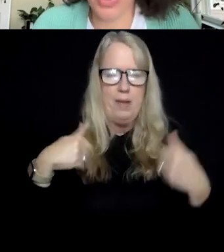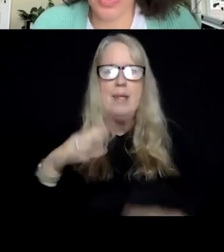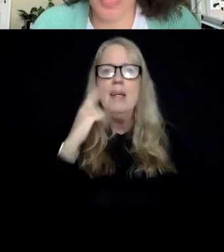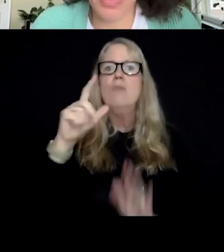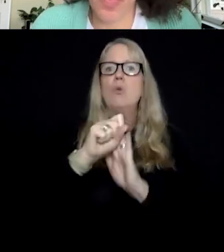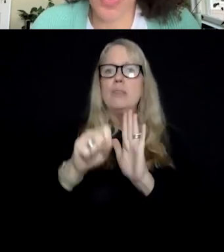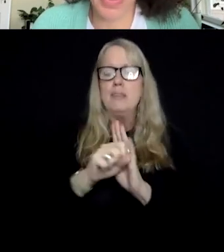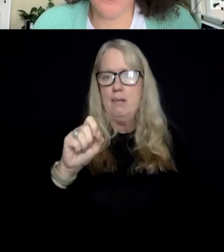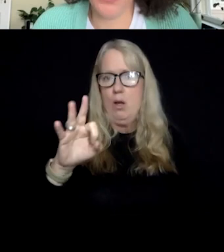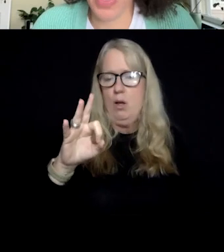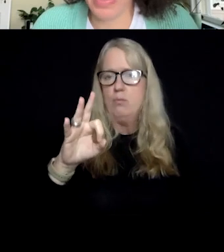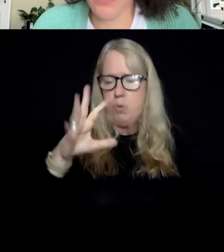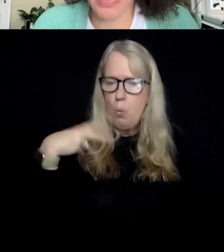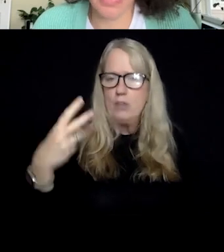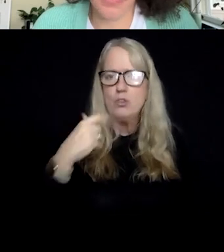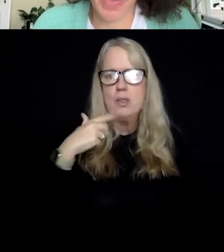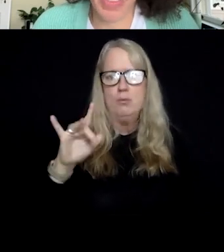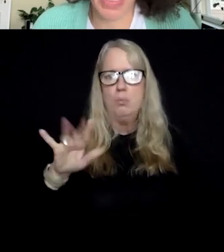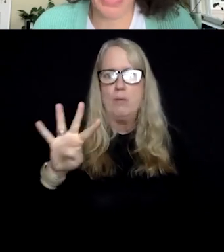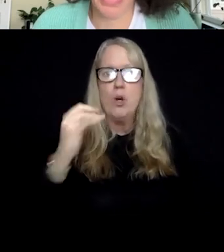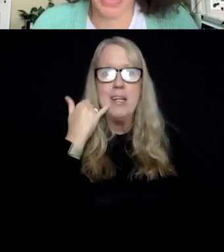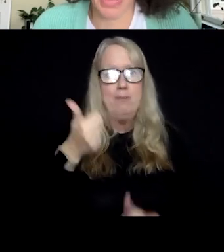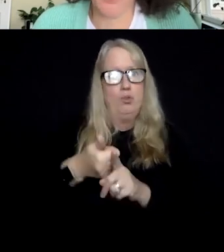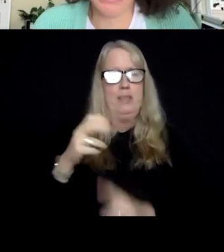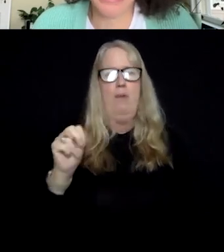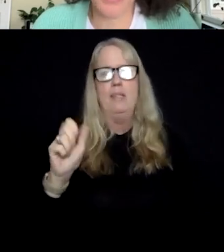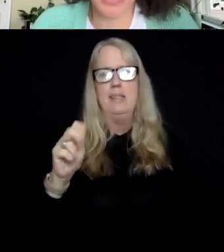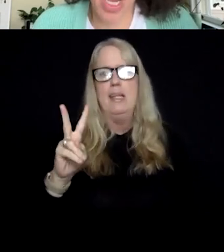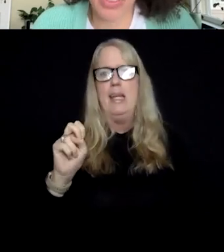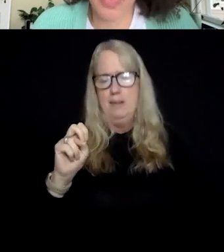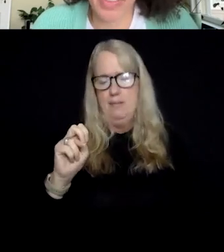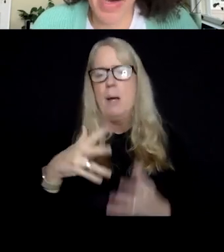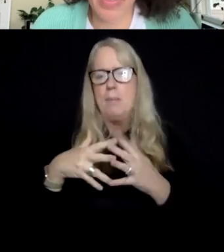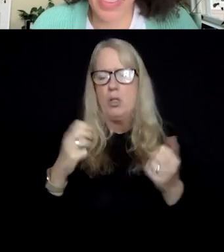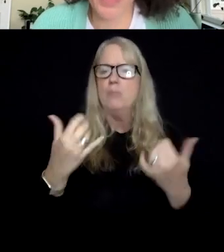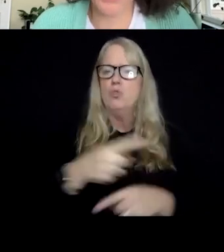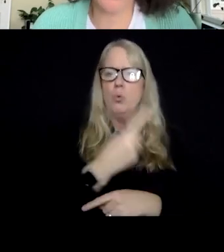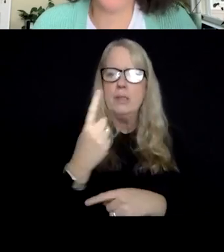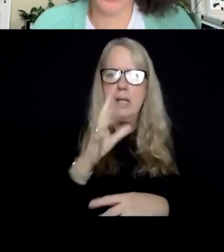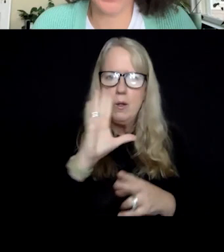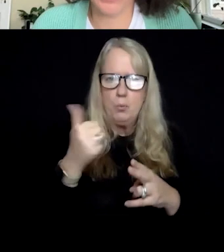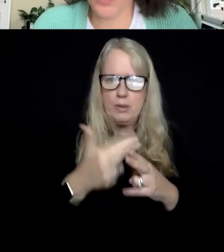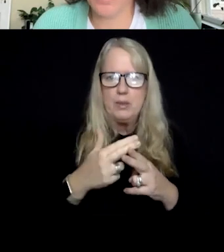YOU CAN PRESS FOUR IF YOU IDENTIFY AS NATIVE AMERICAN. TODAY I AM GOING TO TALK ABOUT THE SUB-NETWORKS AND WHAT IS